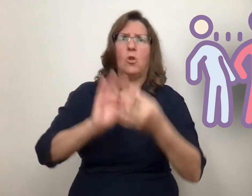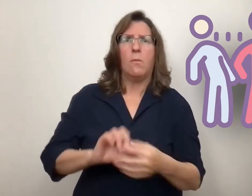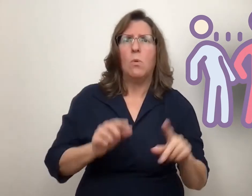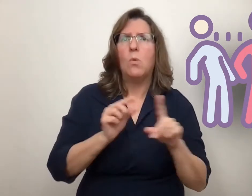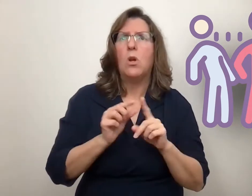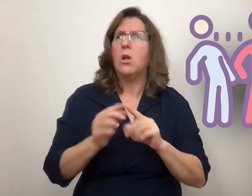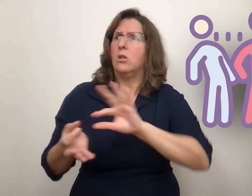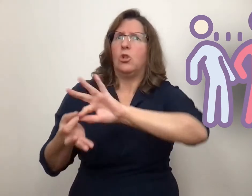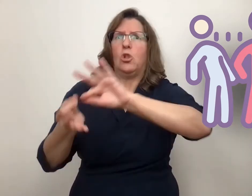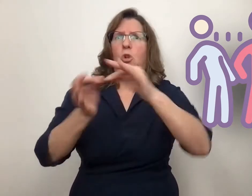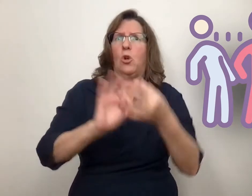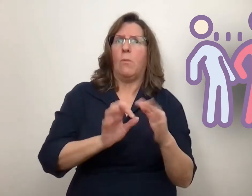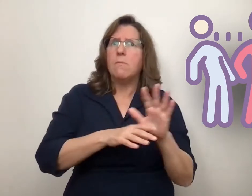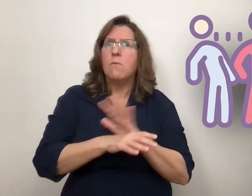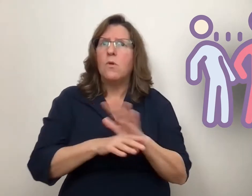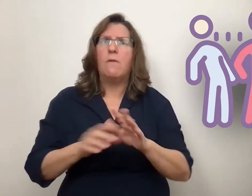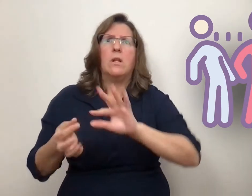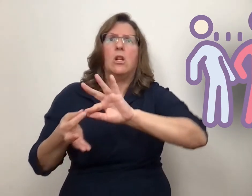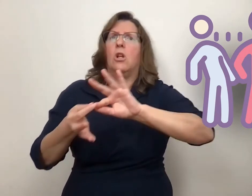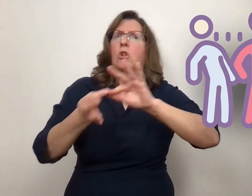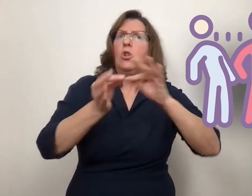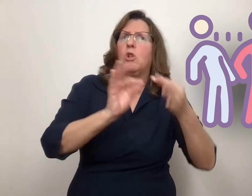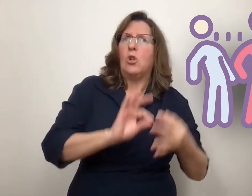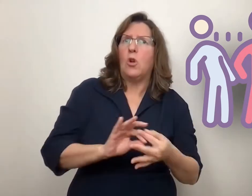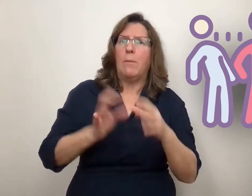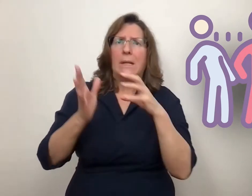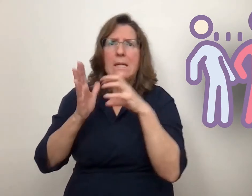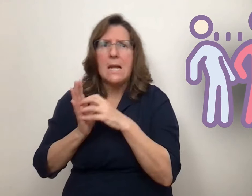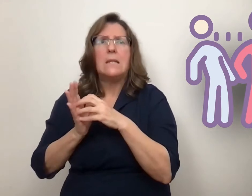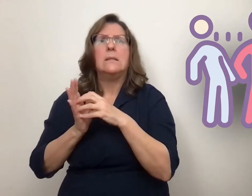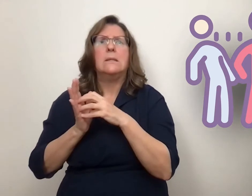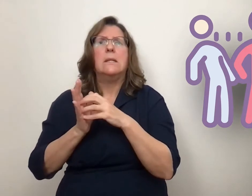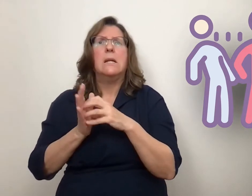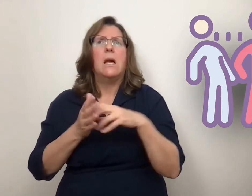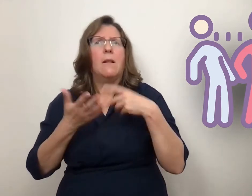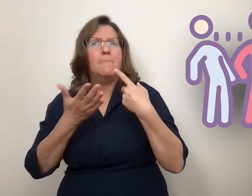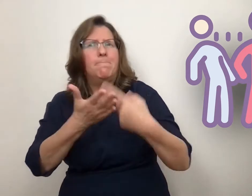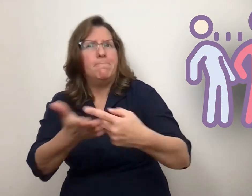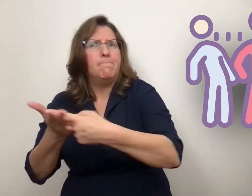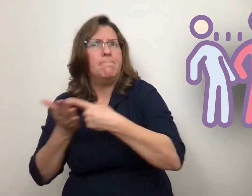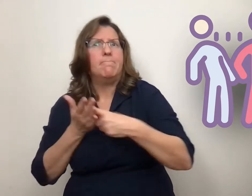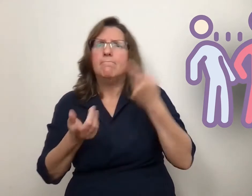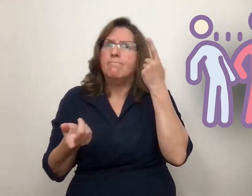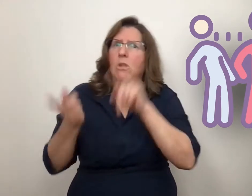Interpreting the words people are using, the meaning of that movie, the point of a text we are reading.